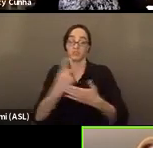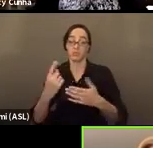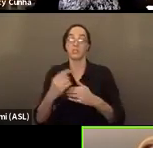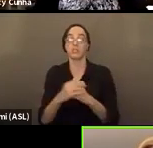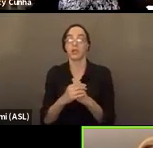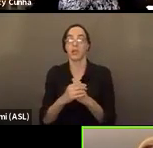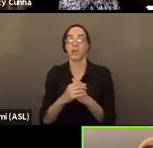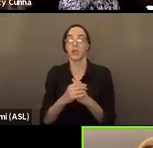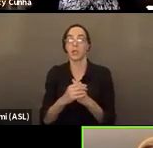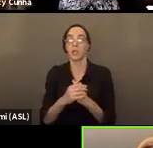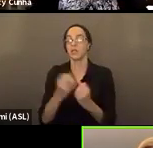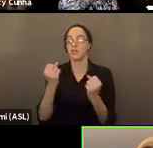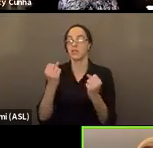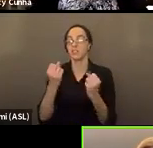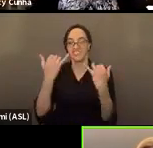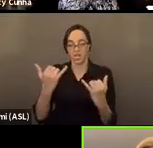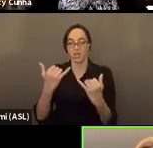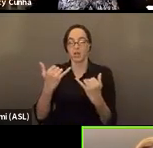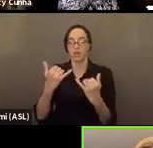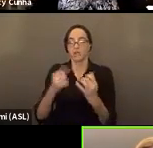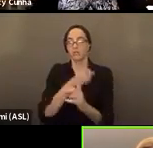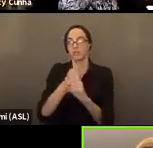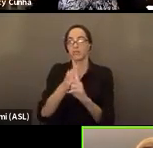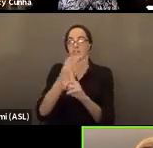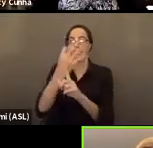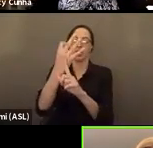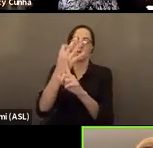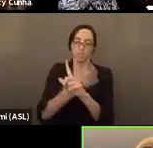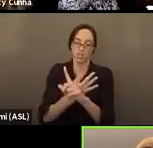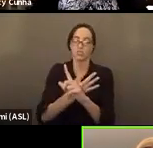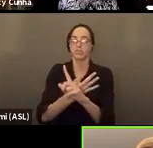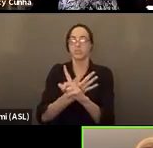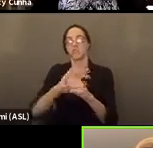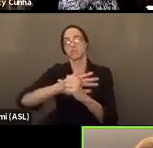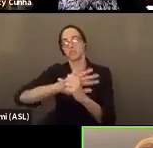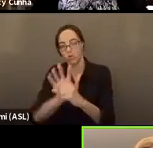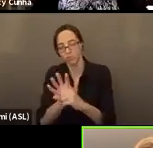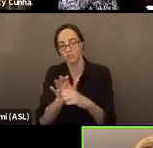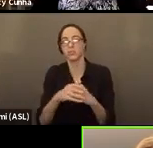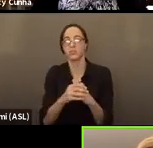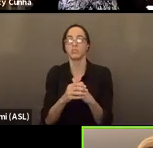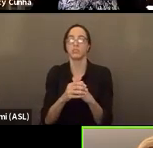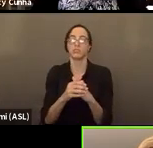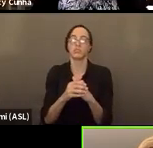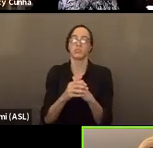and past another three wildfires are really feeling the stress and the anxiety of some of